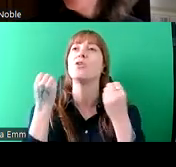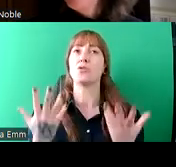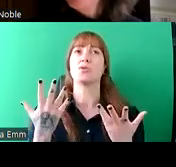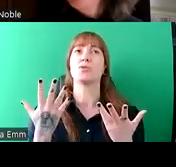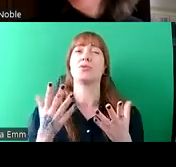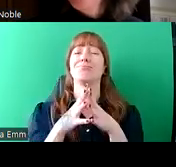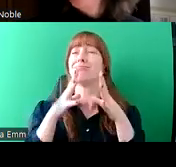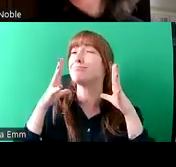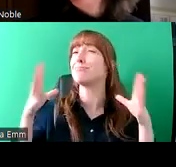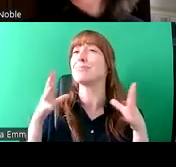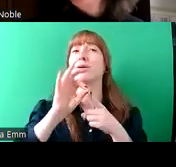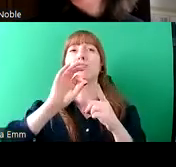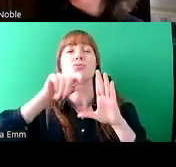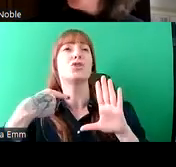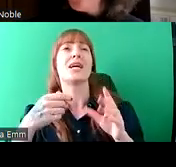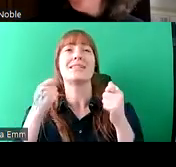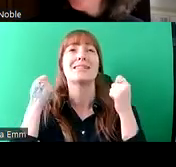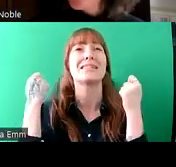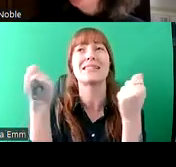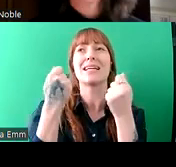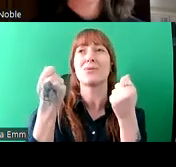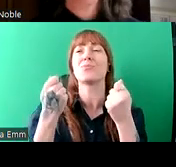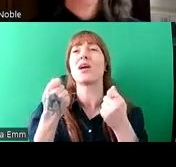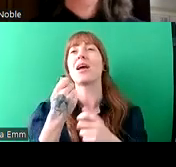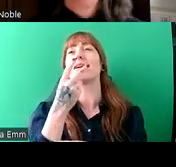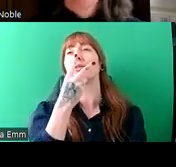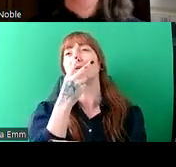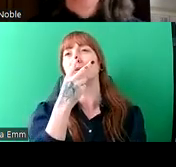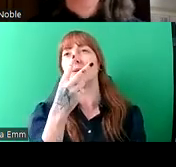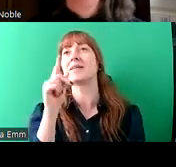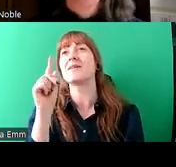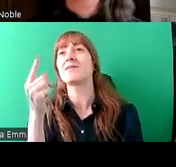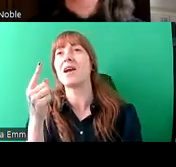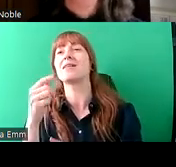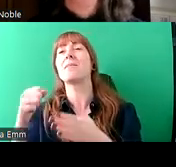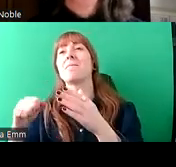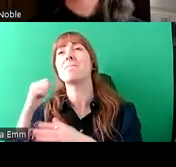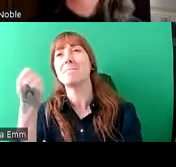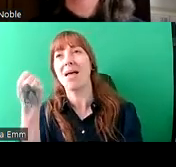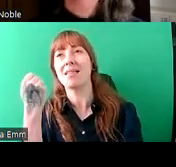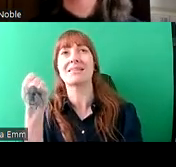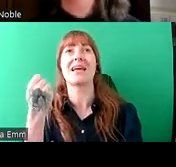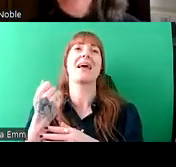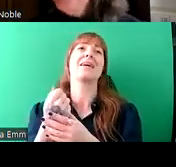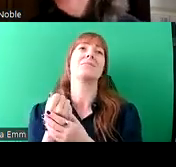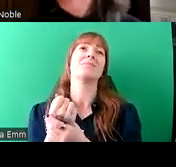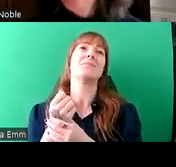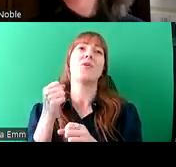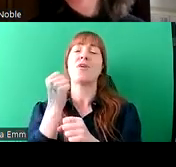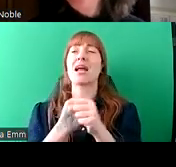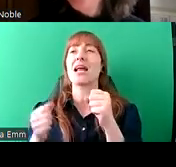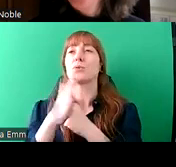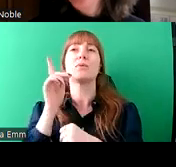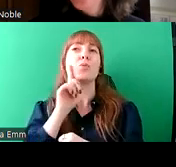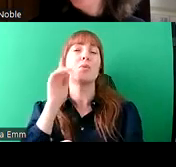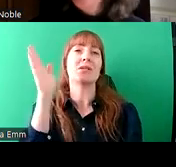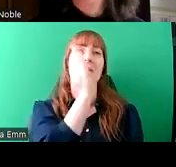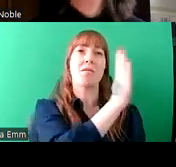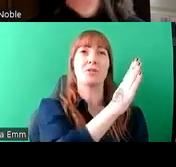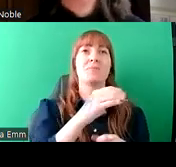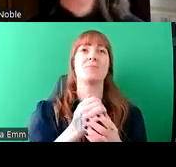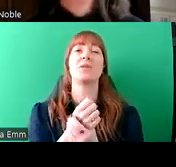celebrate Glasgow Women's Library's 21st birthday. So, 21 writers and 21 artists - all women - were